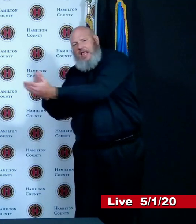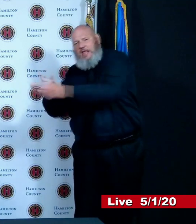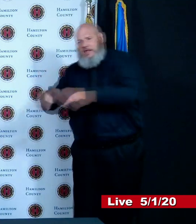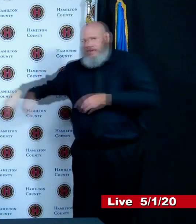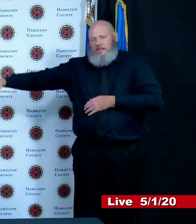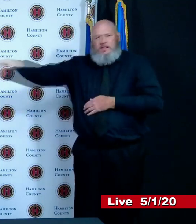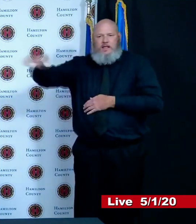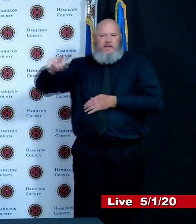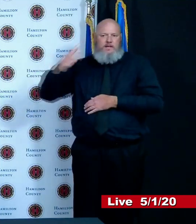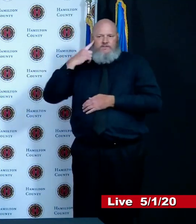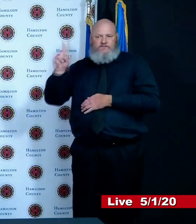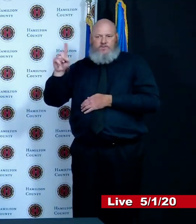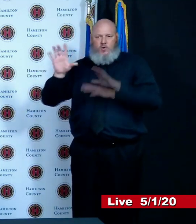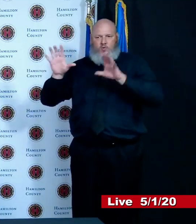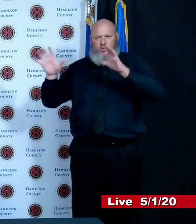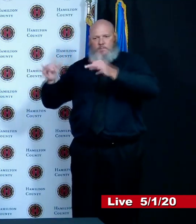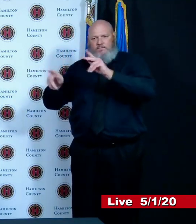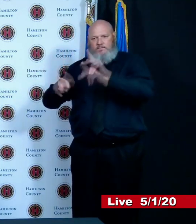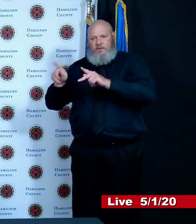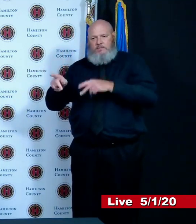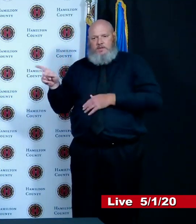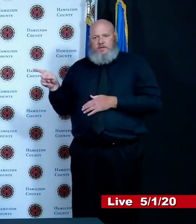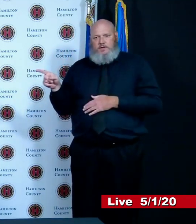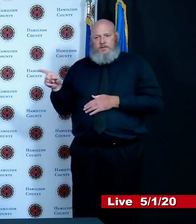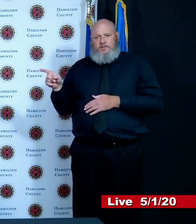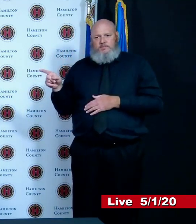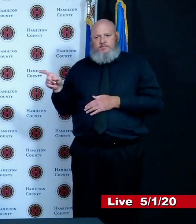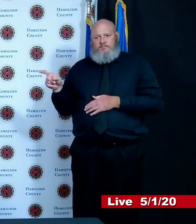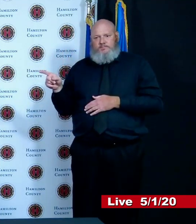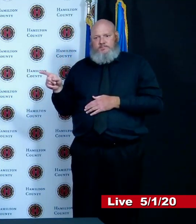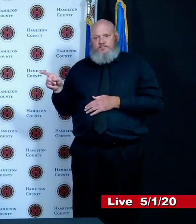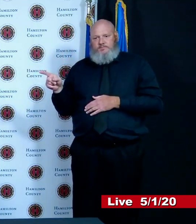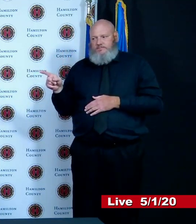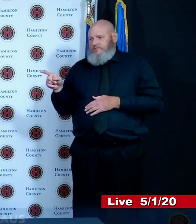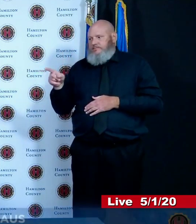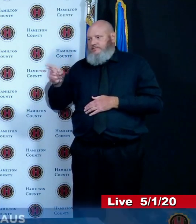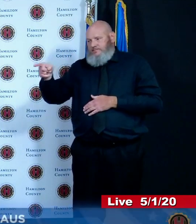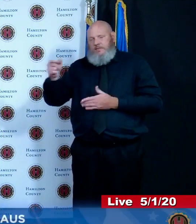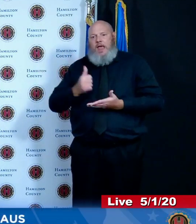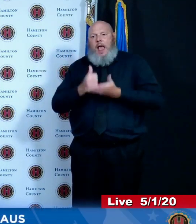modify this size and to child size for the kids in foster care in our community